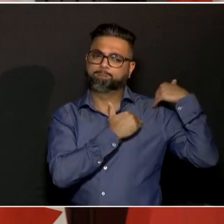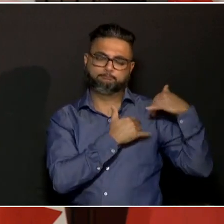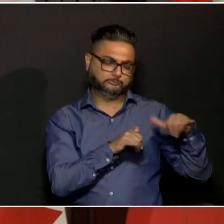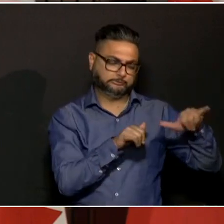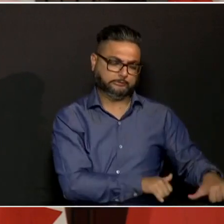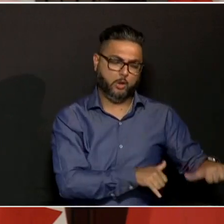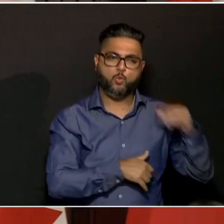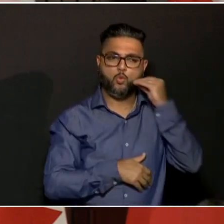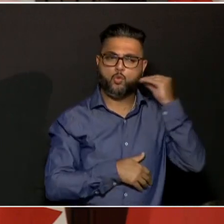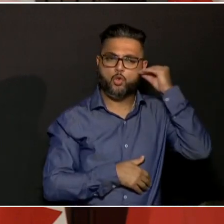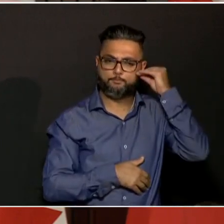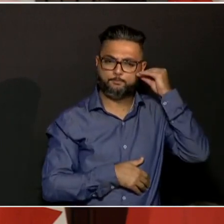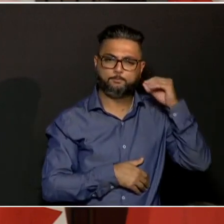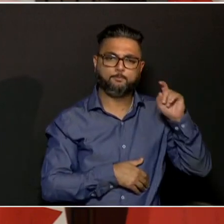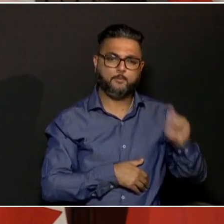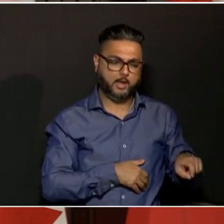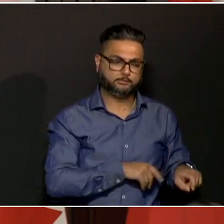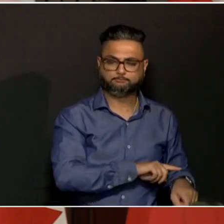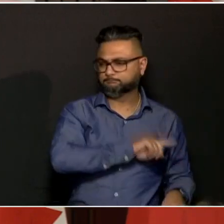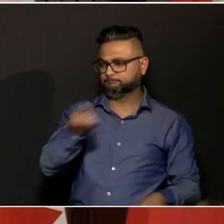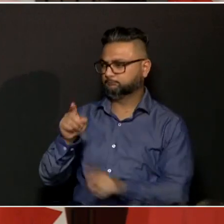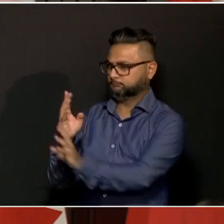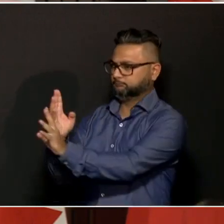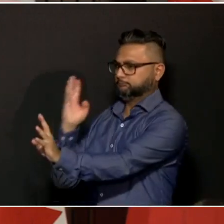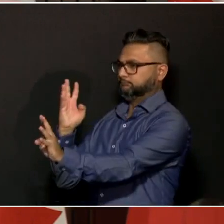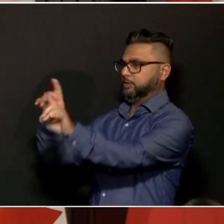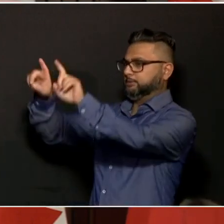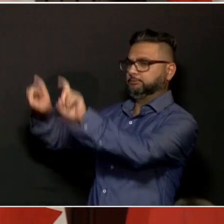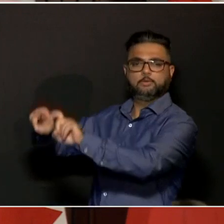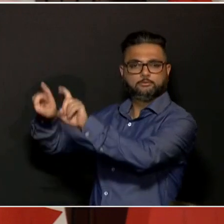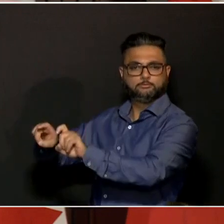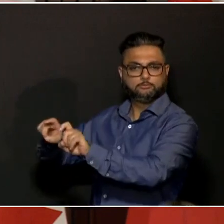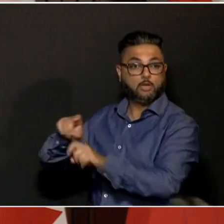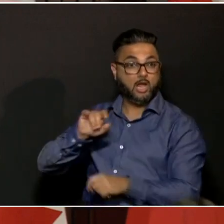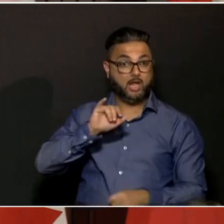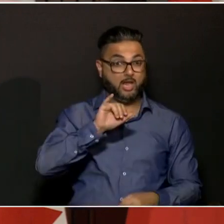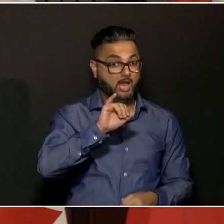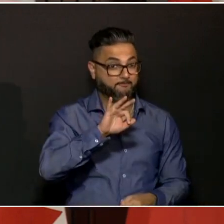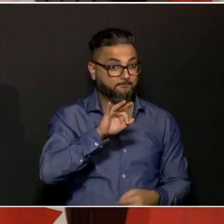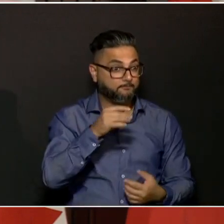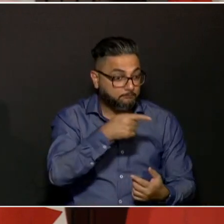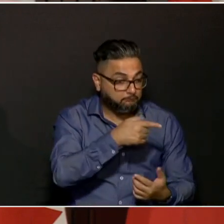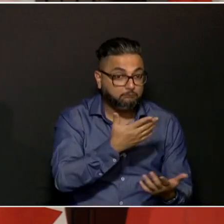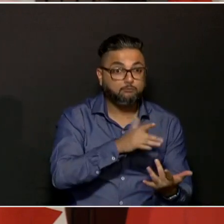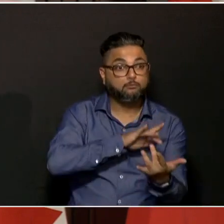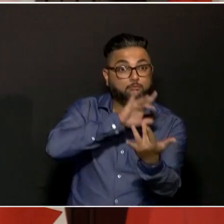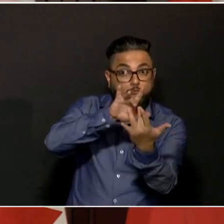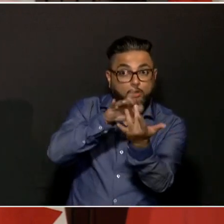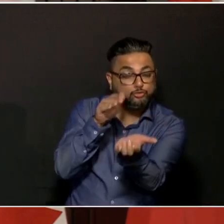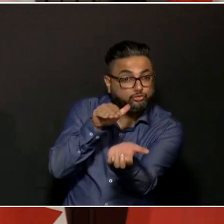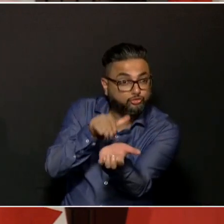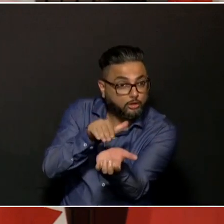example, it will be up to the parents to keep the child home and seeing you! Seek the tests themselves